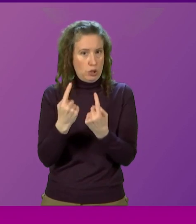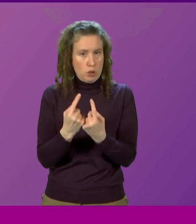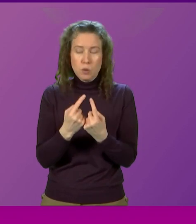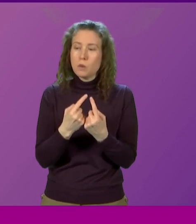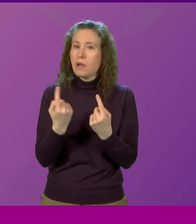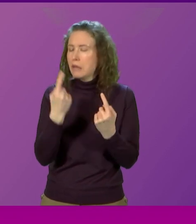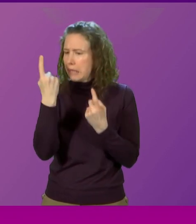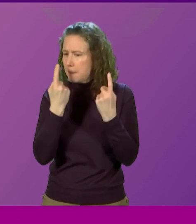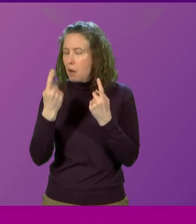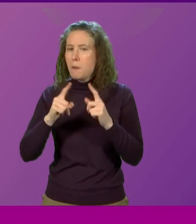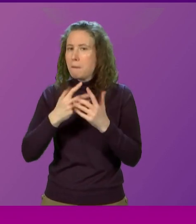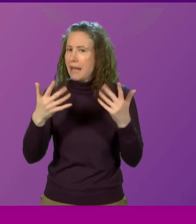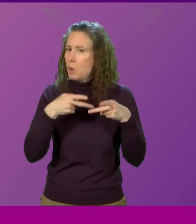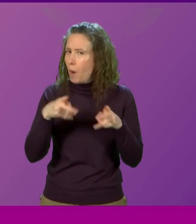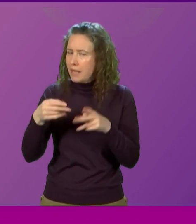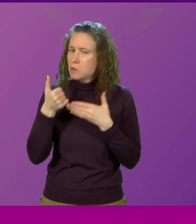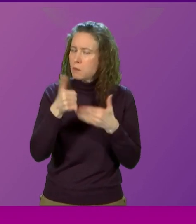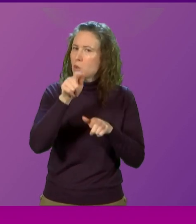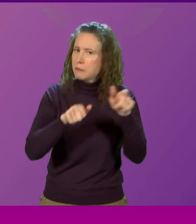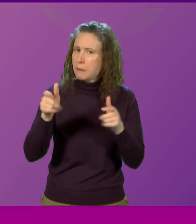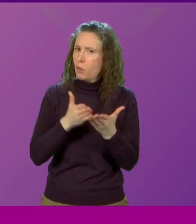ways that we are supporting people through the cost of living crisis—decisions and